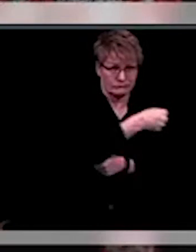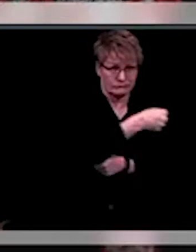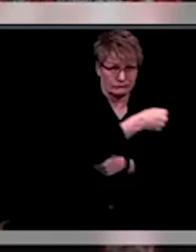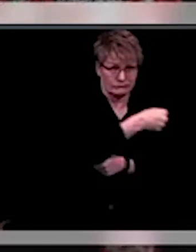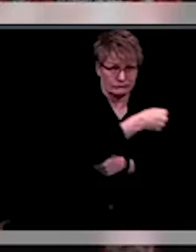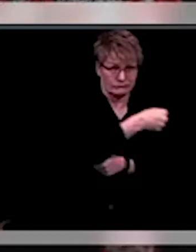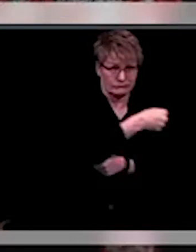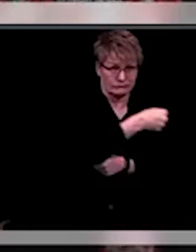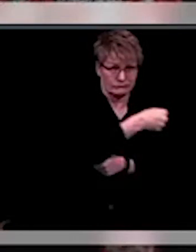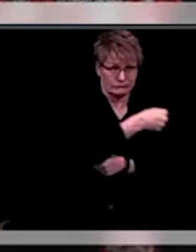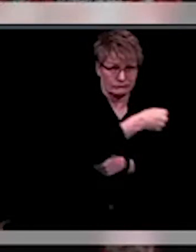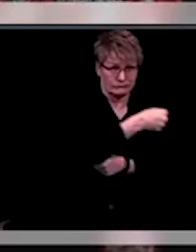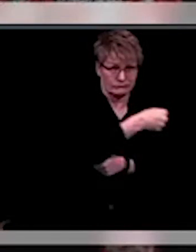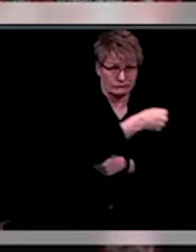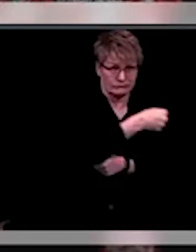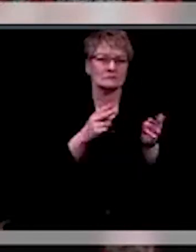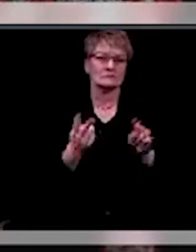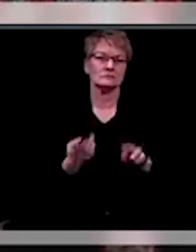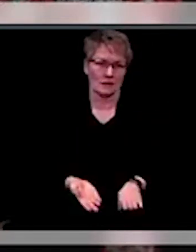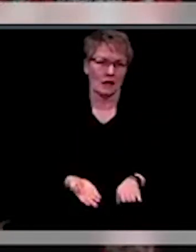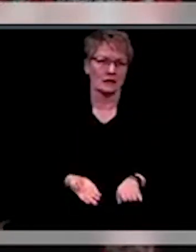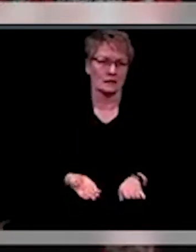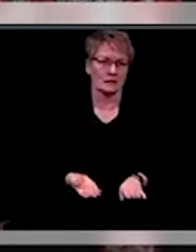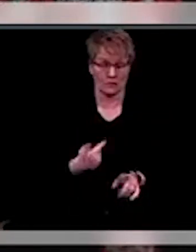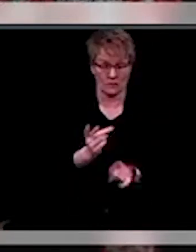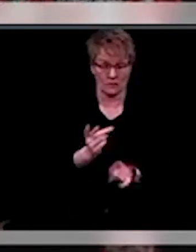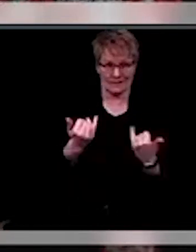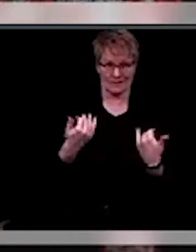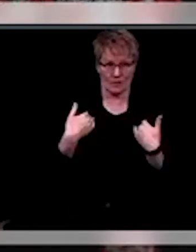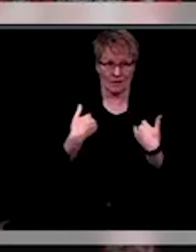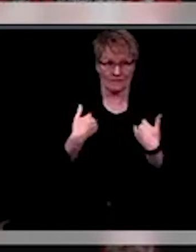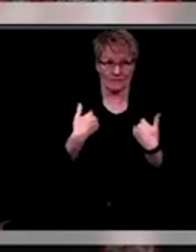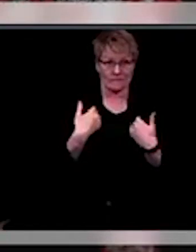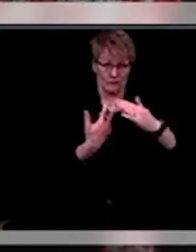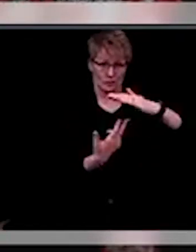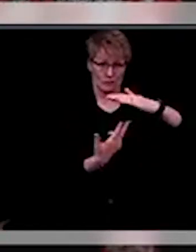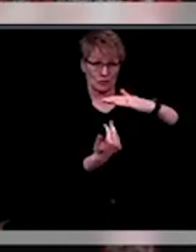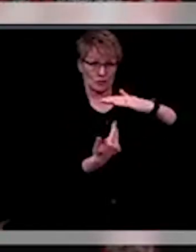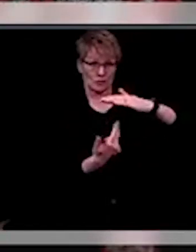now we have, I think, 13 people in the hospital and four in the ICU. Some people may think that's